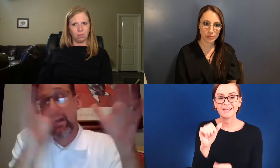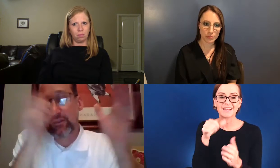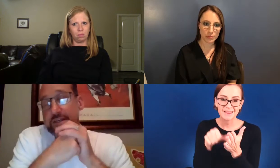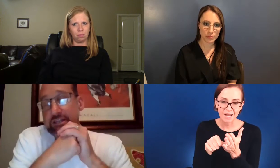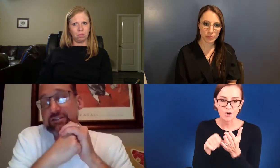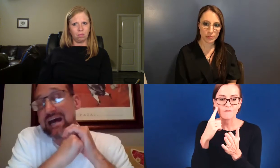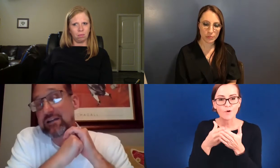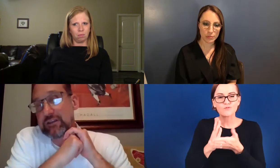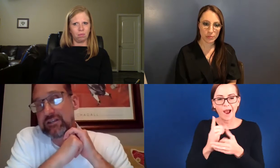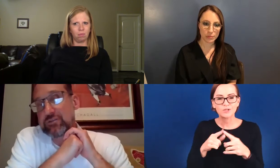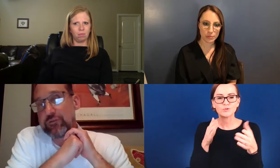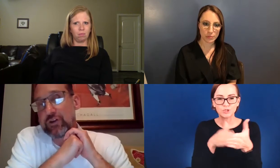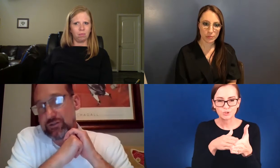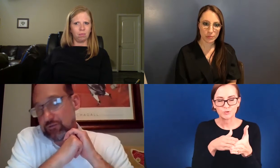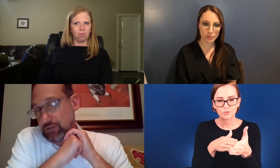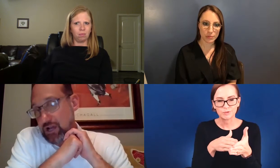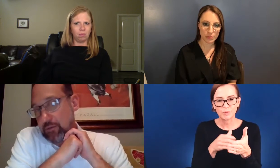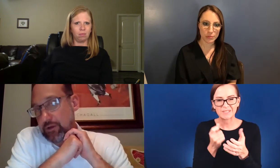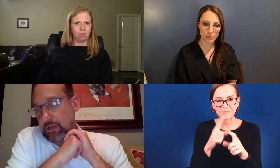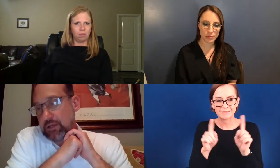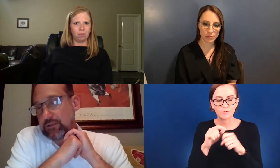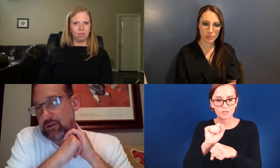But yeah, it's tied to the essential functions of the job,